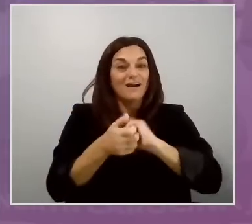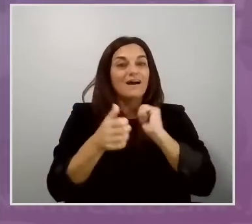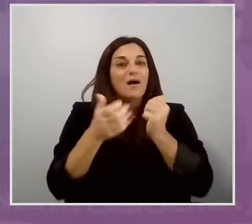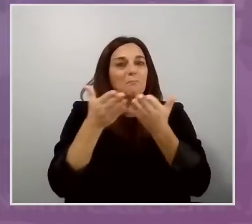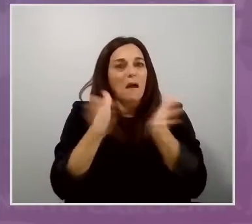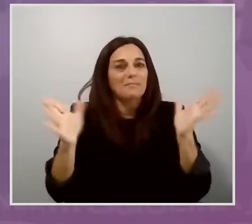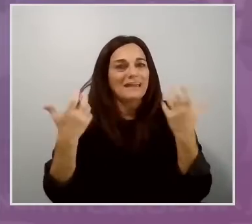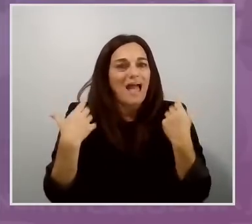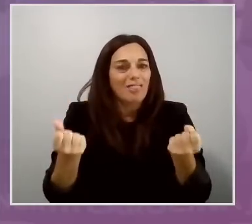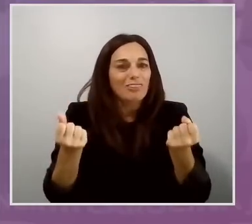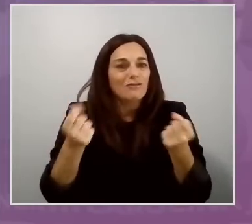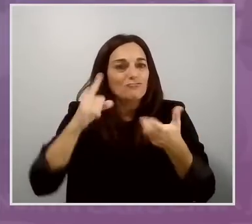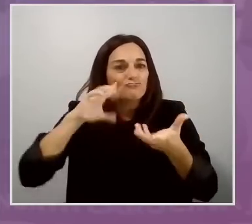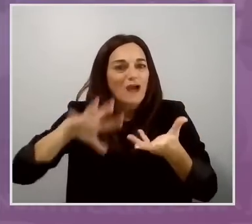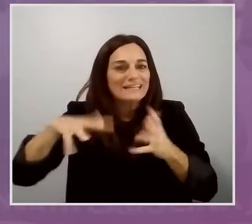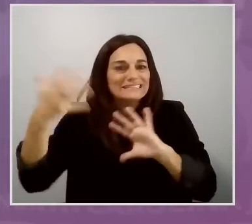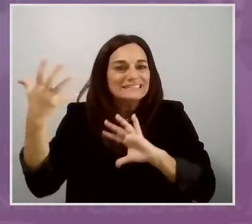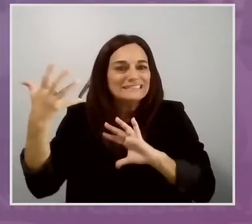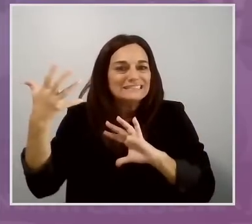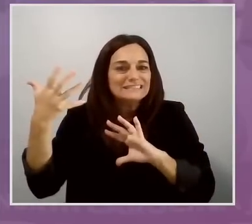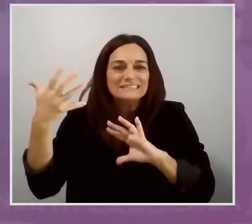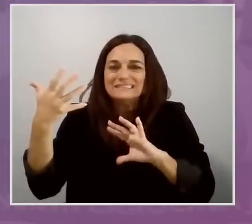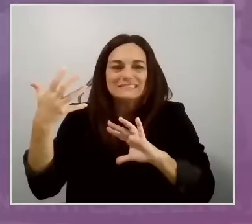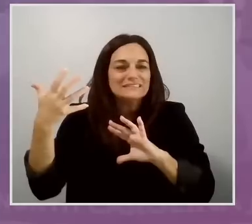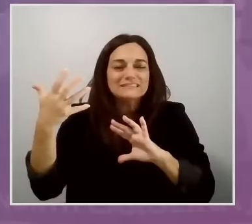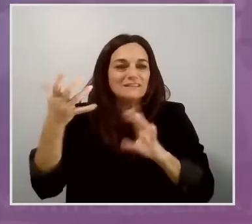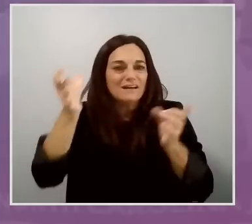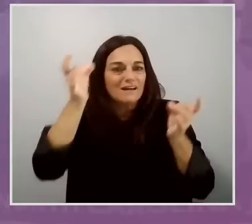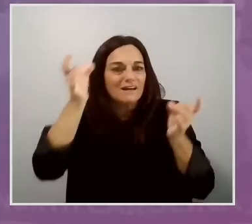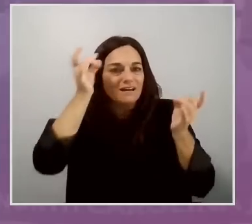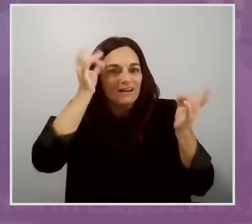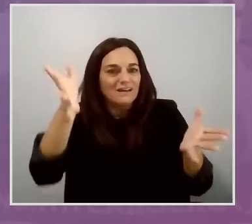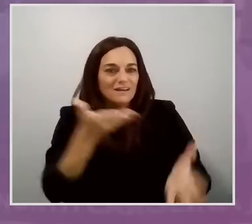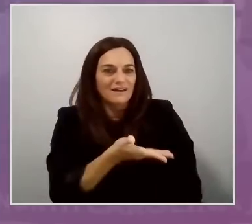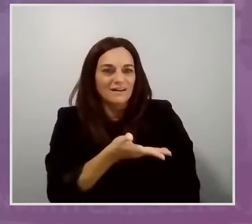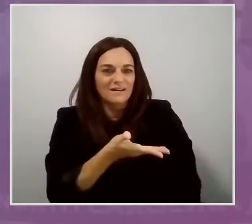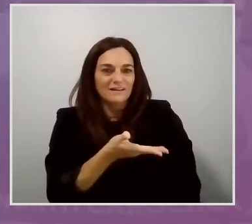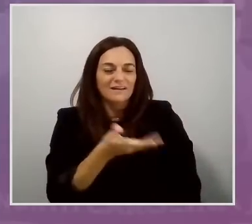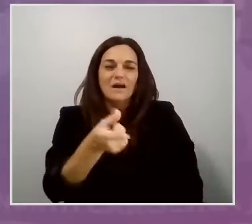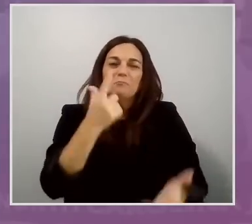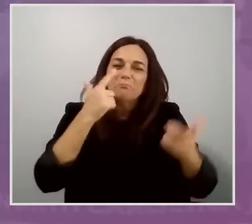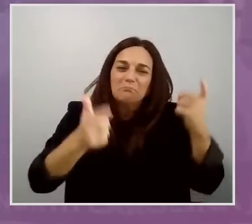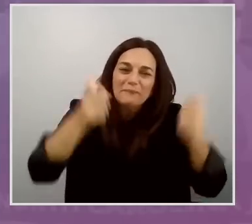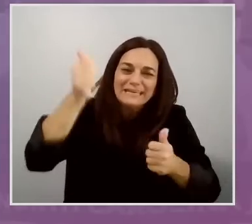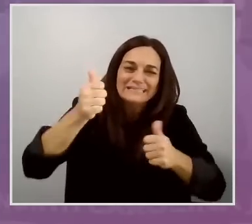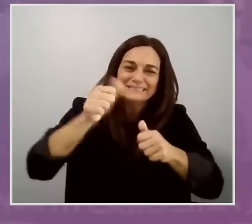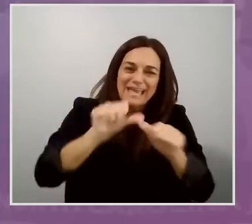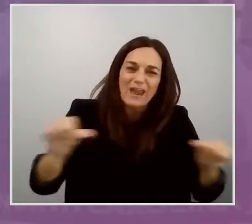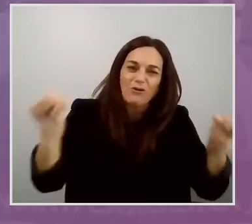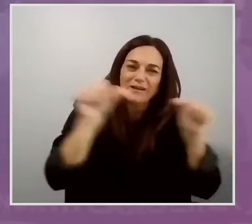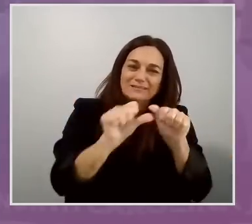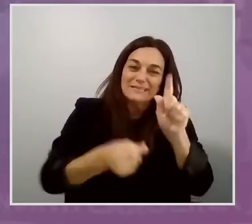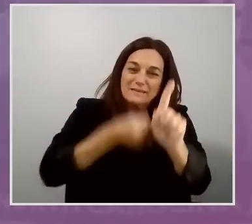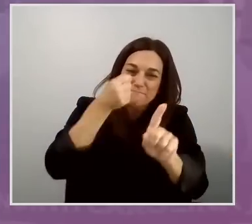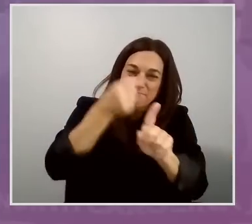YOU COUPLE THAT WITH THE FACT THAT WE ARE IN A PUBLIC HEALTH CRISIS, IT IS ABSOLUTELY